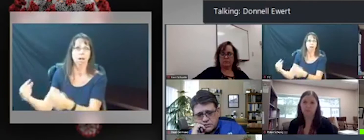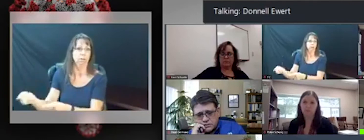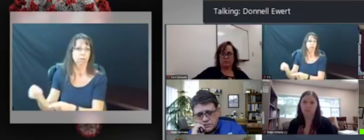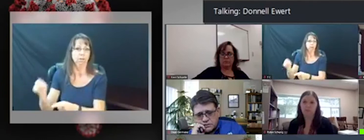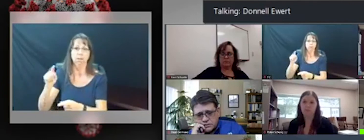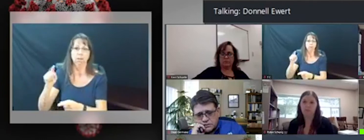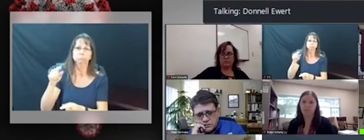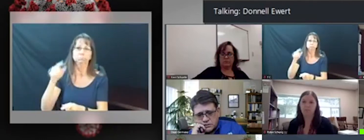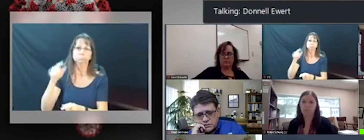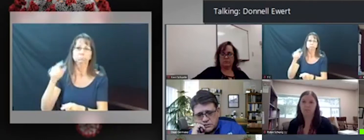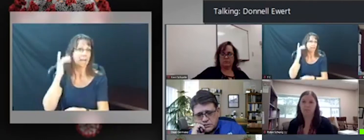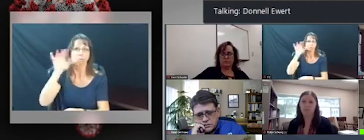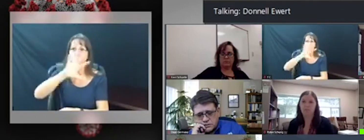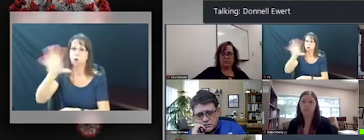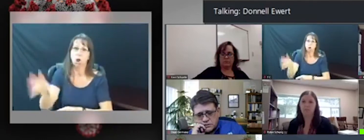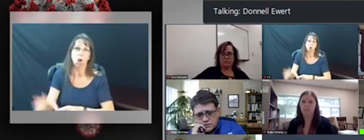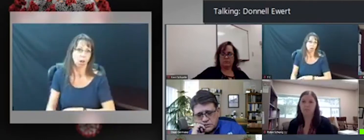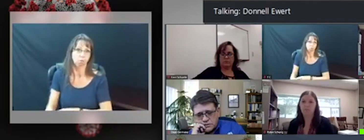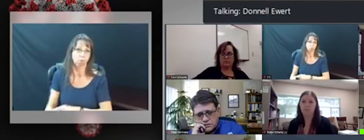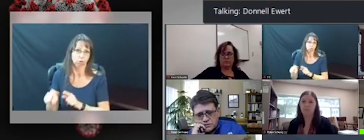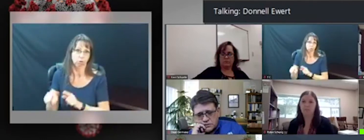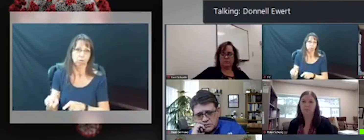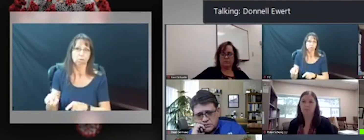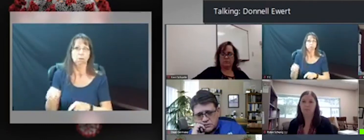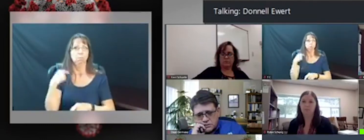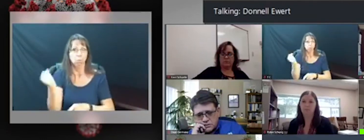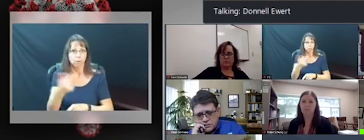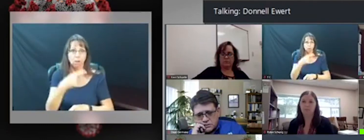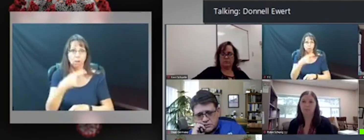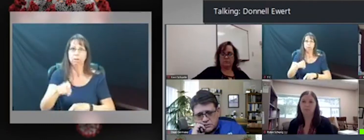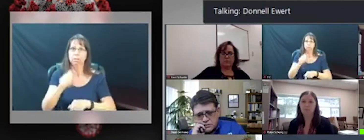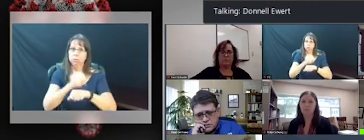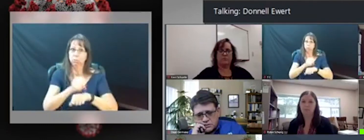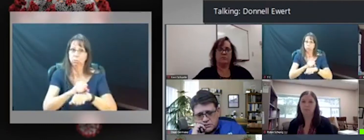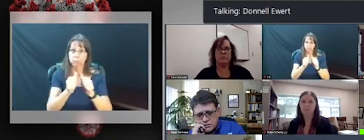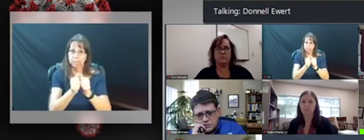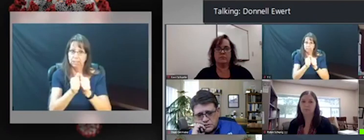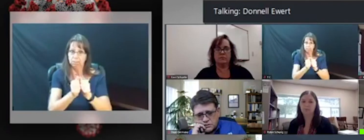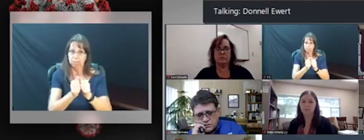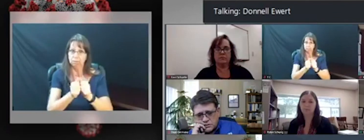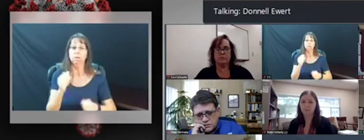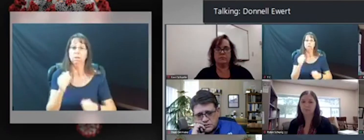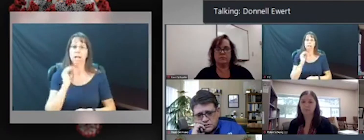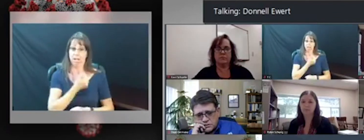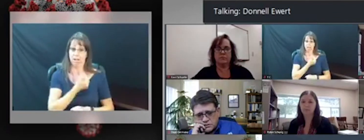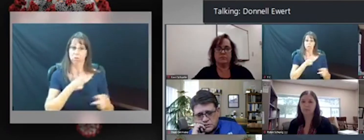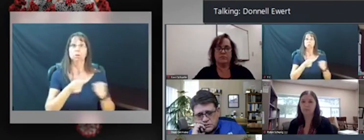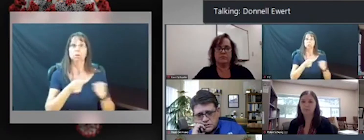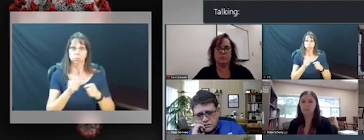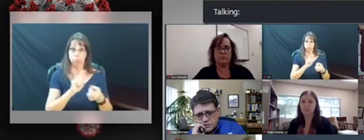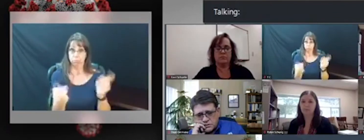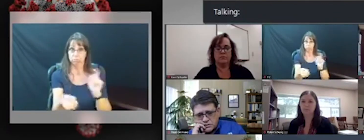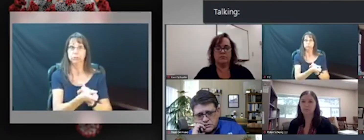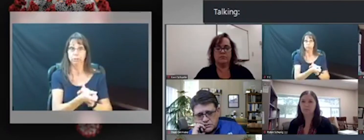but we do all need to work together to change our situation, It’s really in our control.